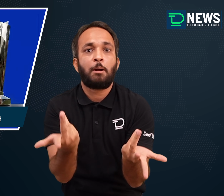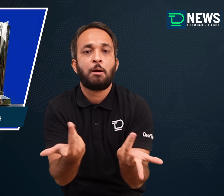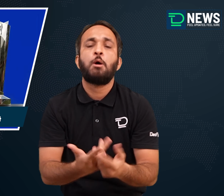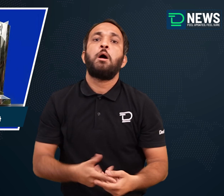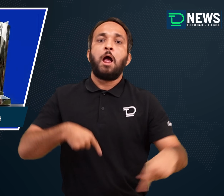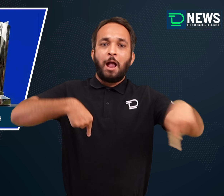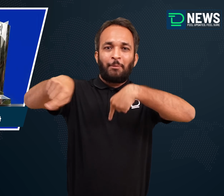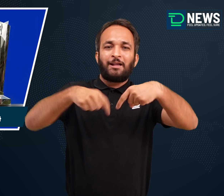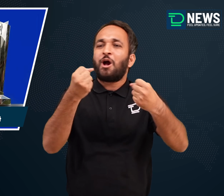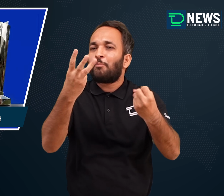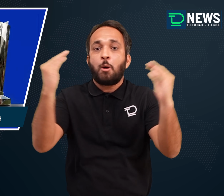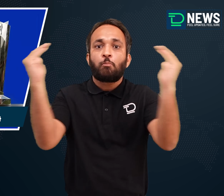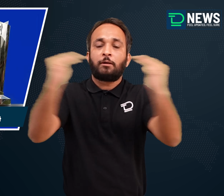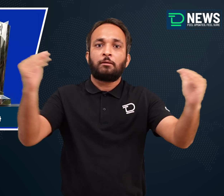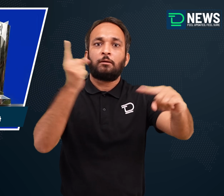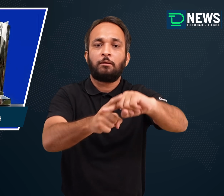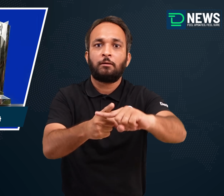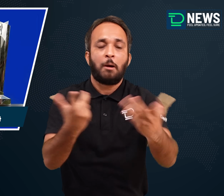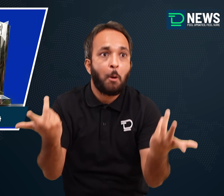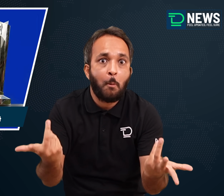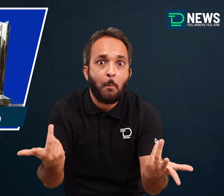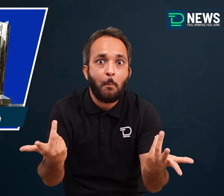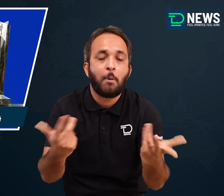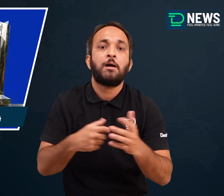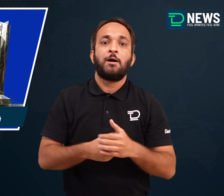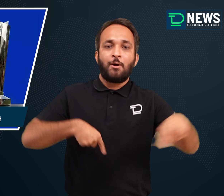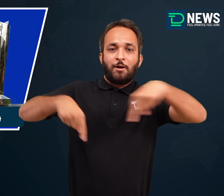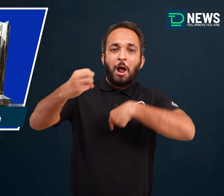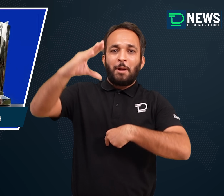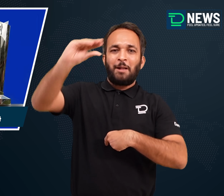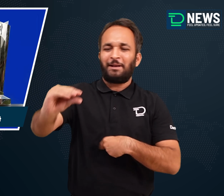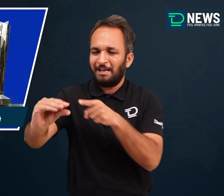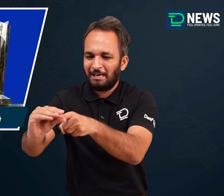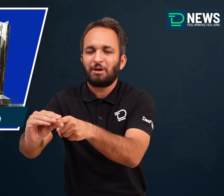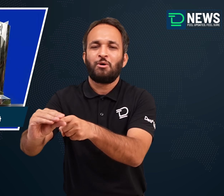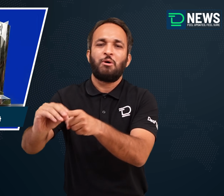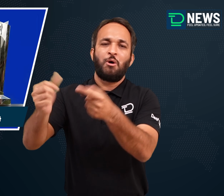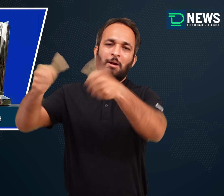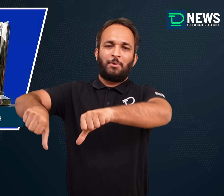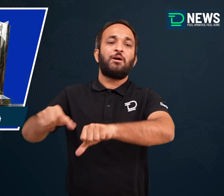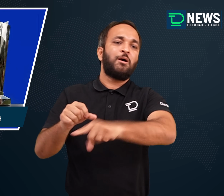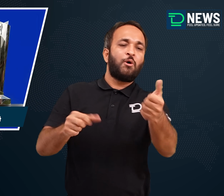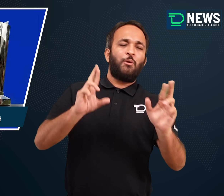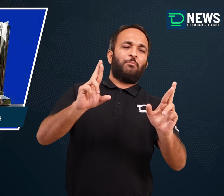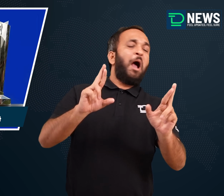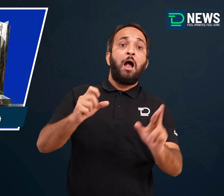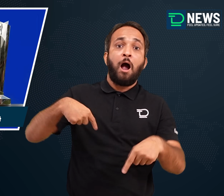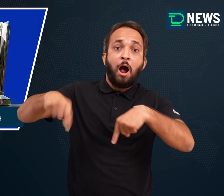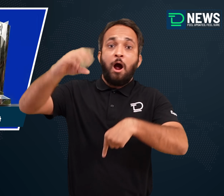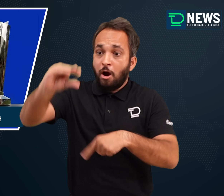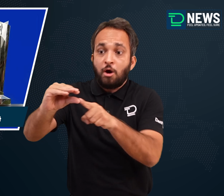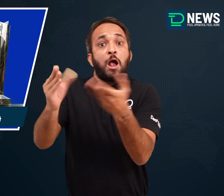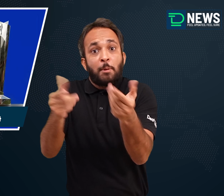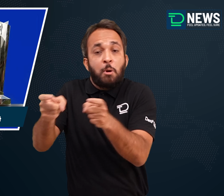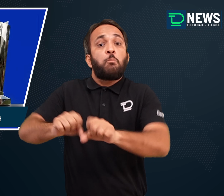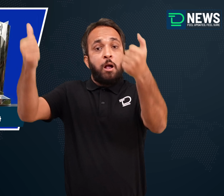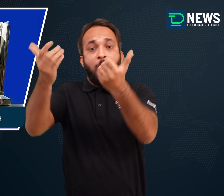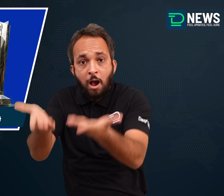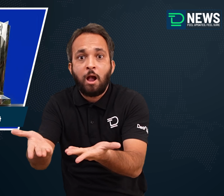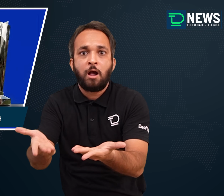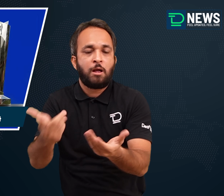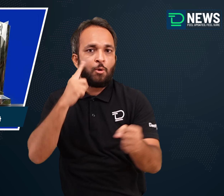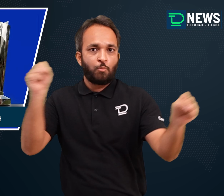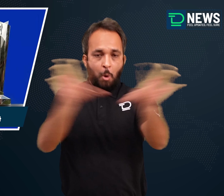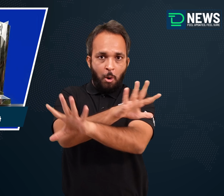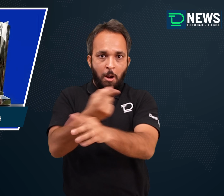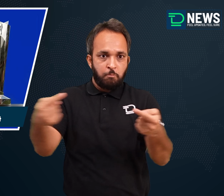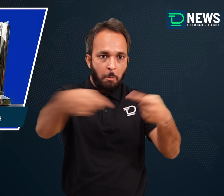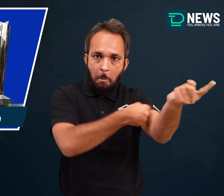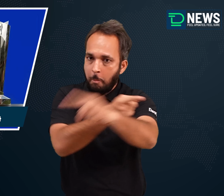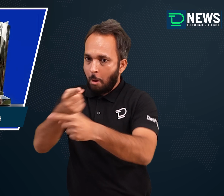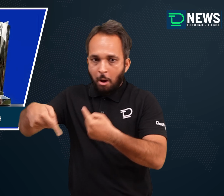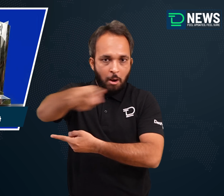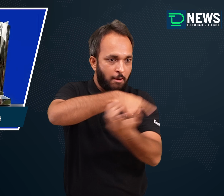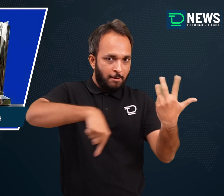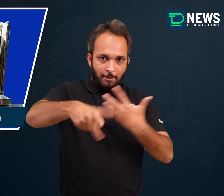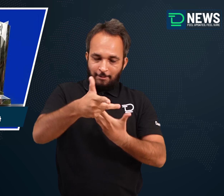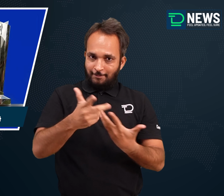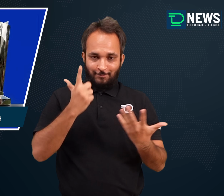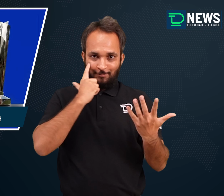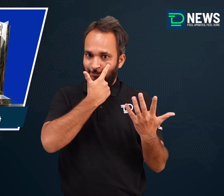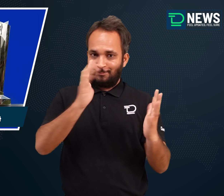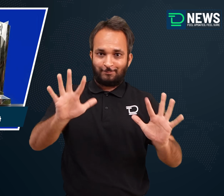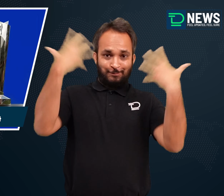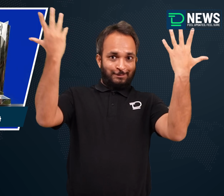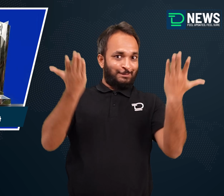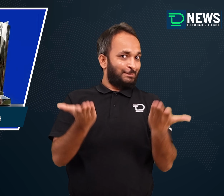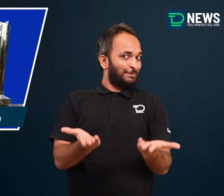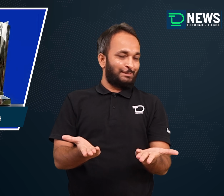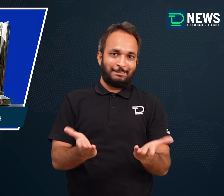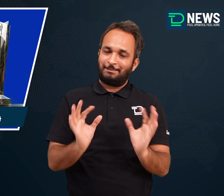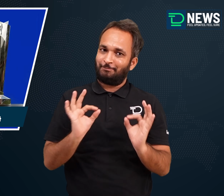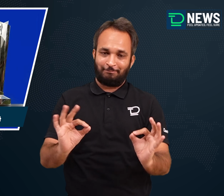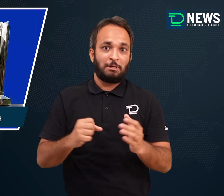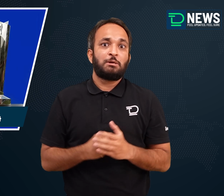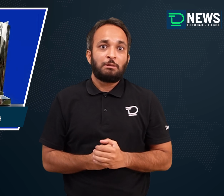Teams seen as weeks are winning, which brings excitement for the fans.